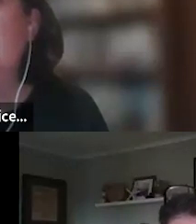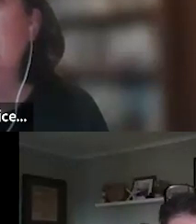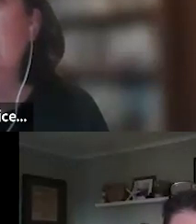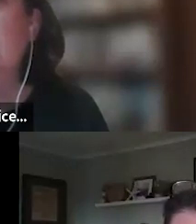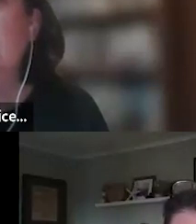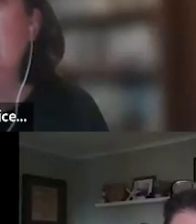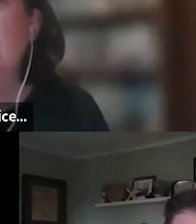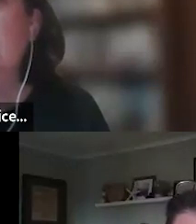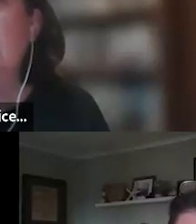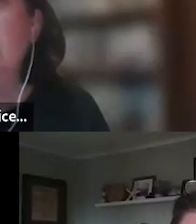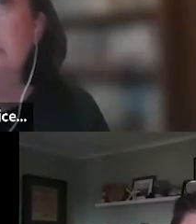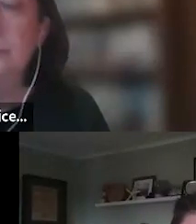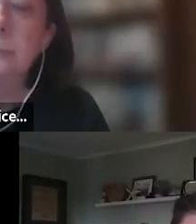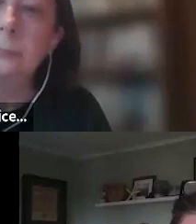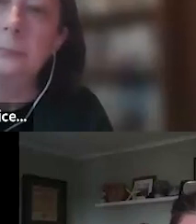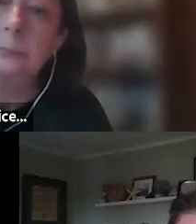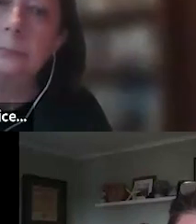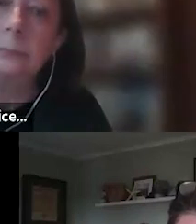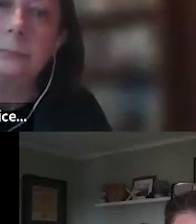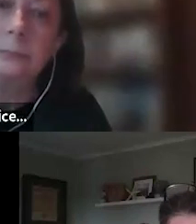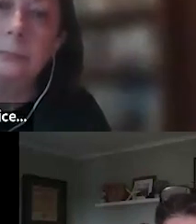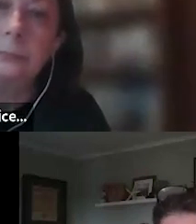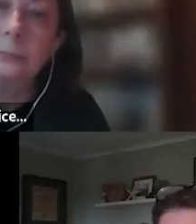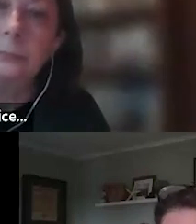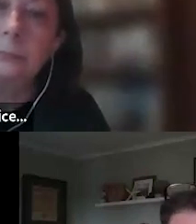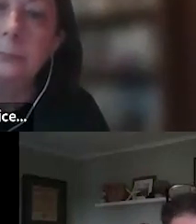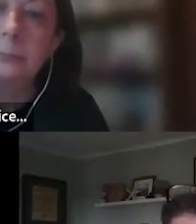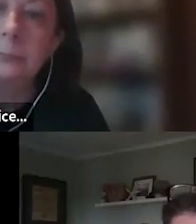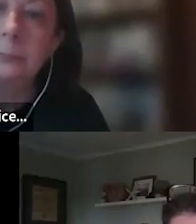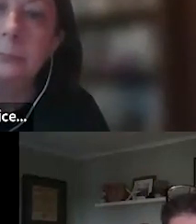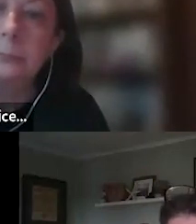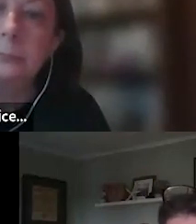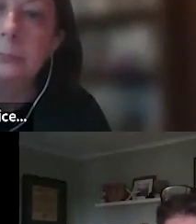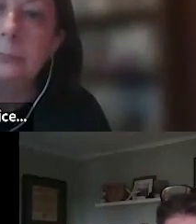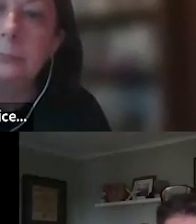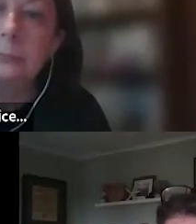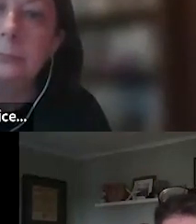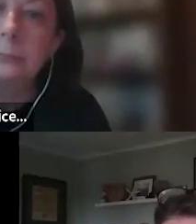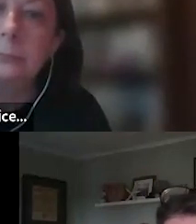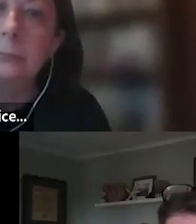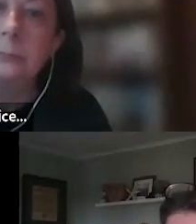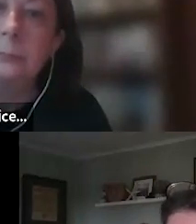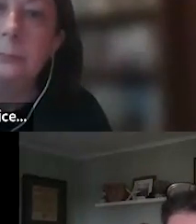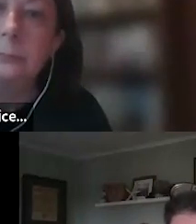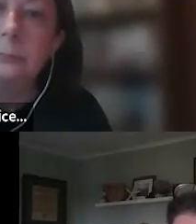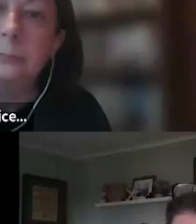Yeah, Arnita, did you wanna touch on maybe some housing availability, wait times, things that impact that, and maybe what you've been able to do